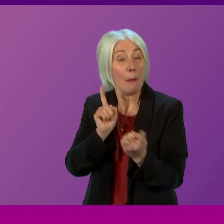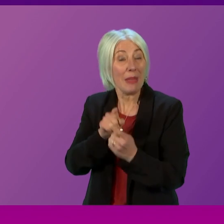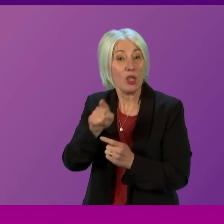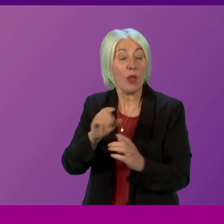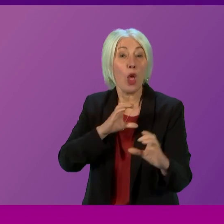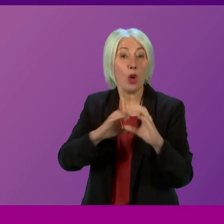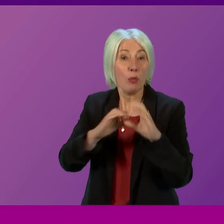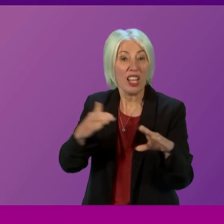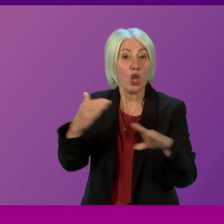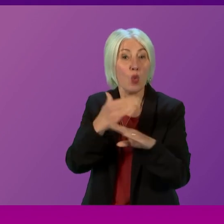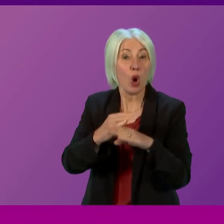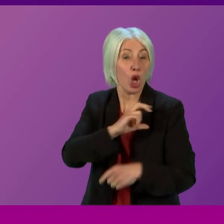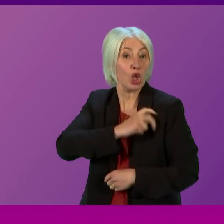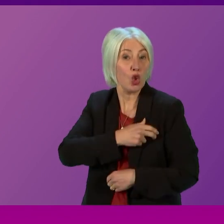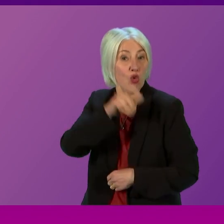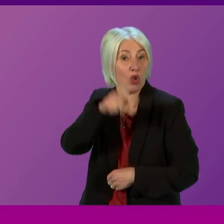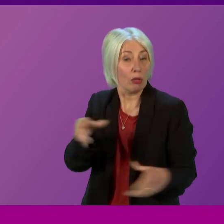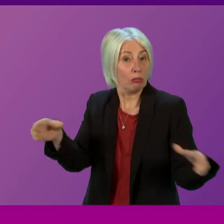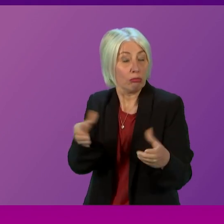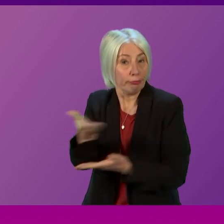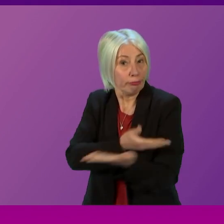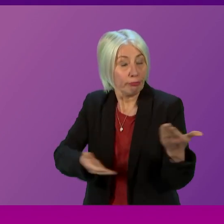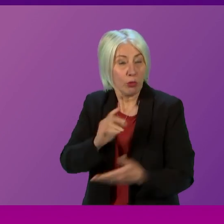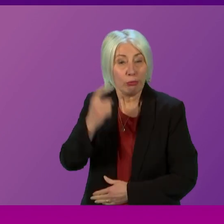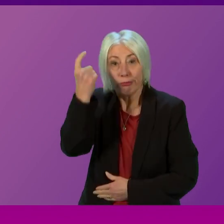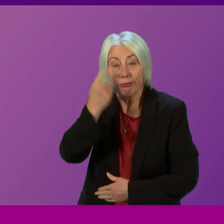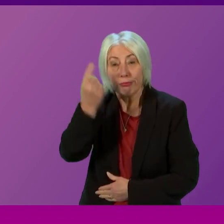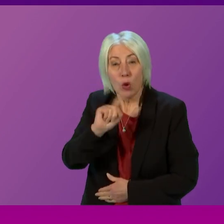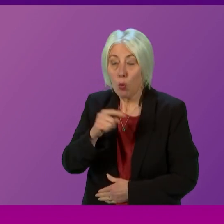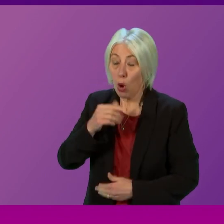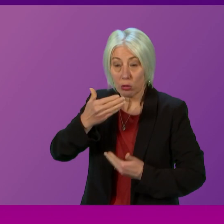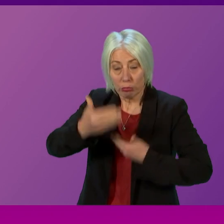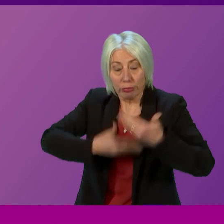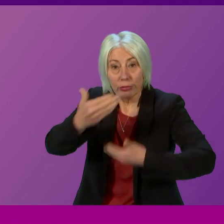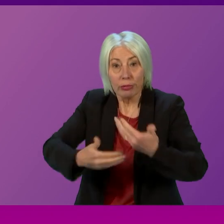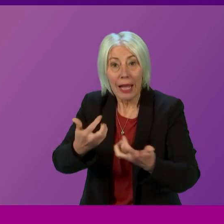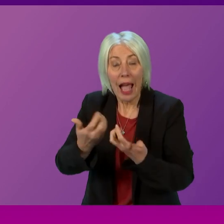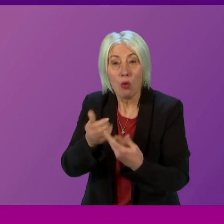Workers Union and give consideration to what steps she can take to defend postal services?